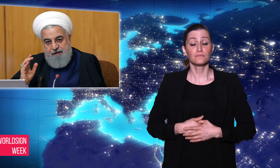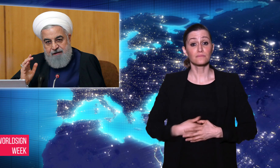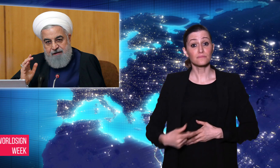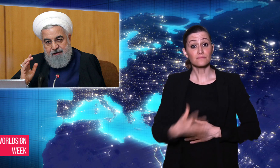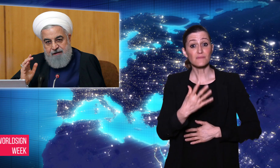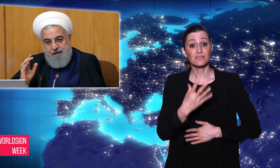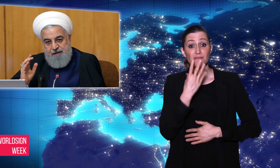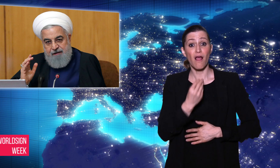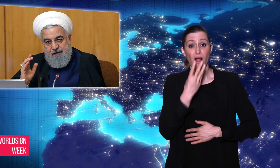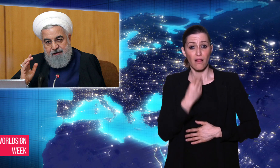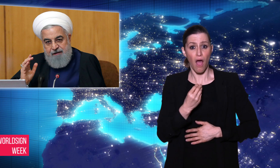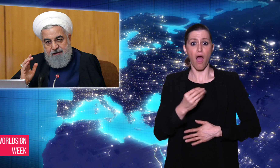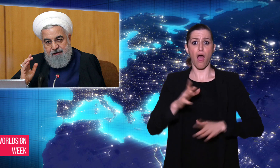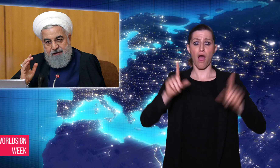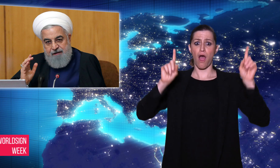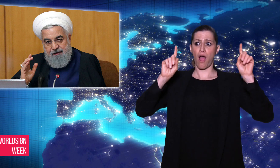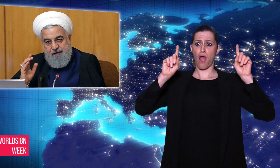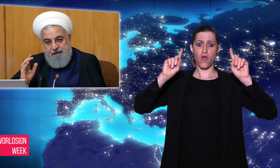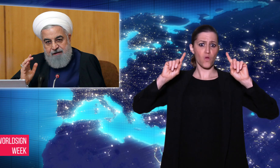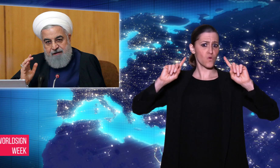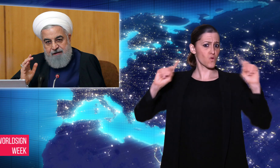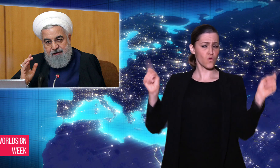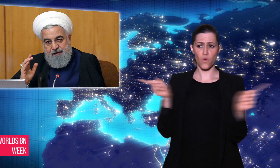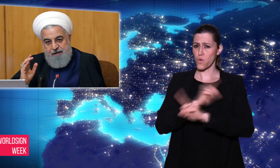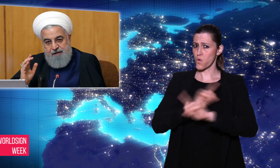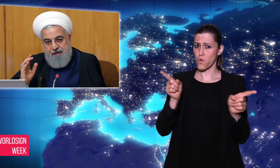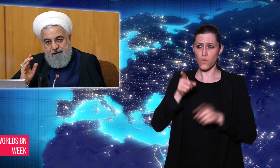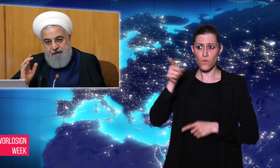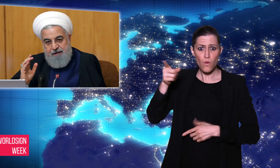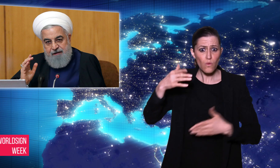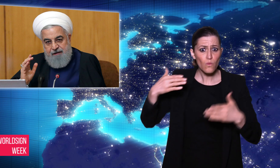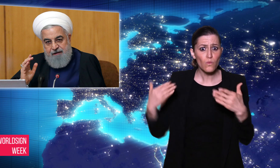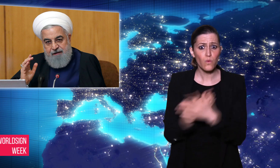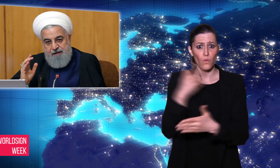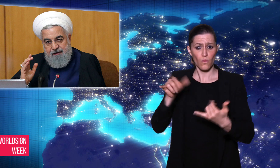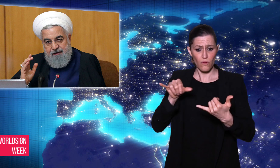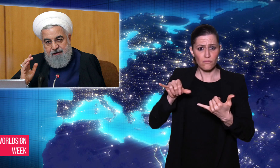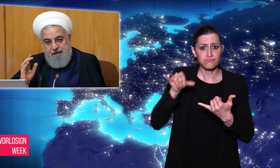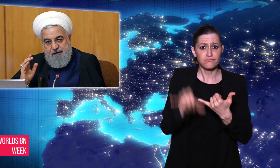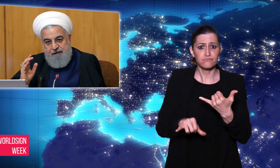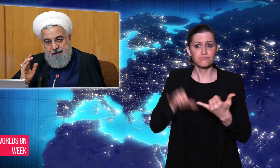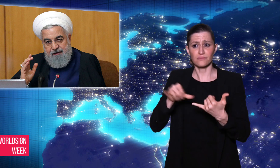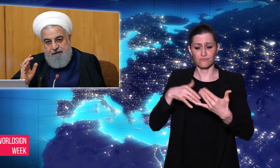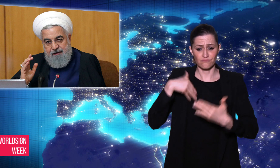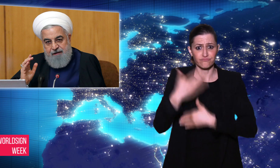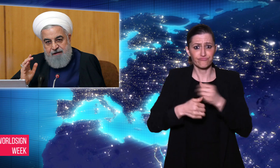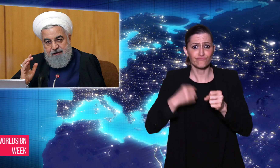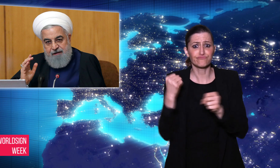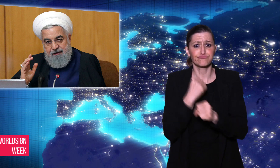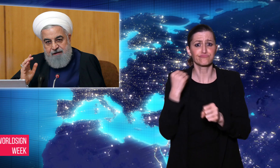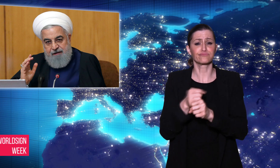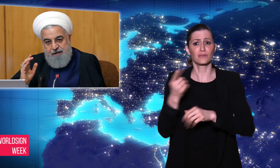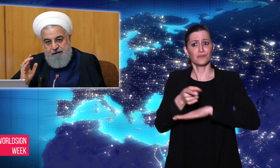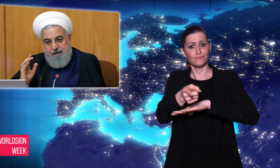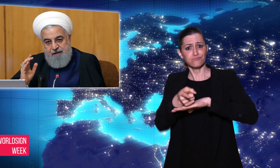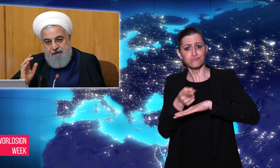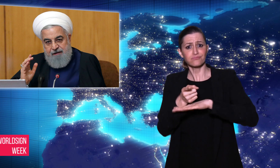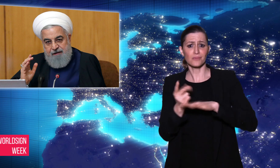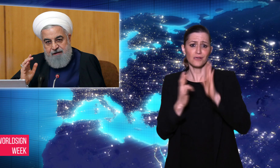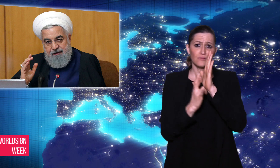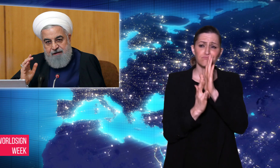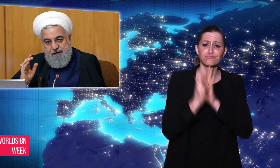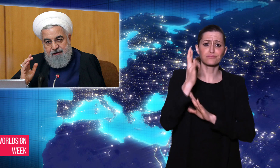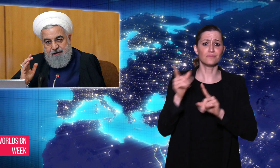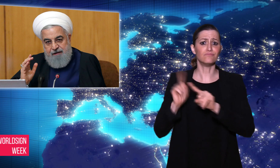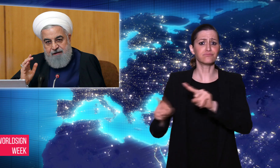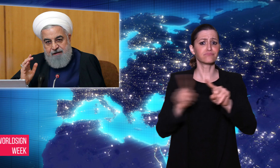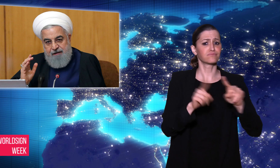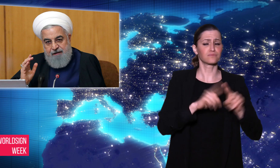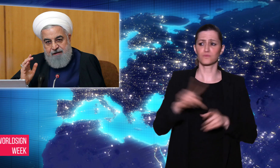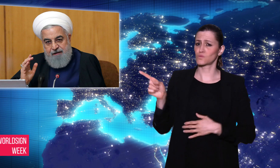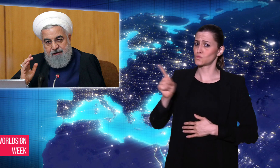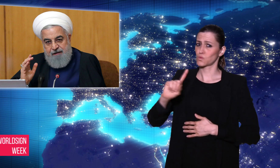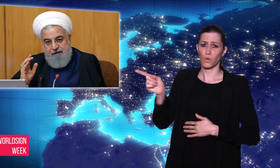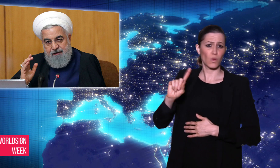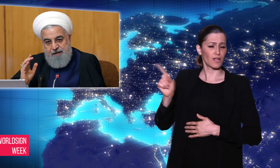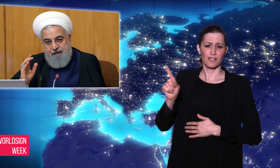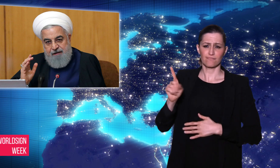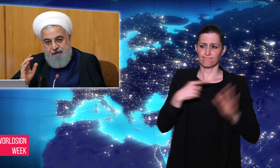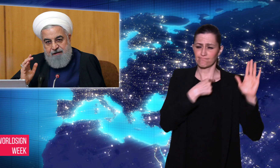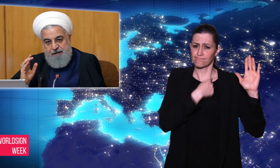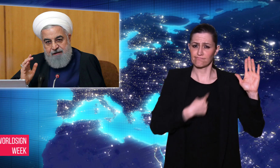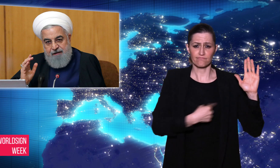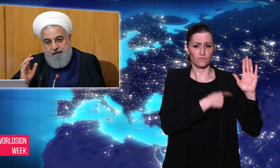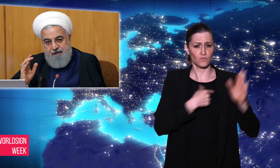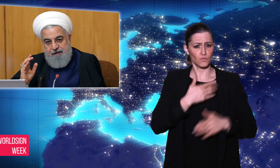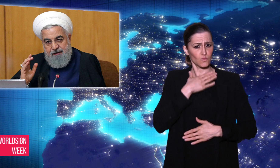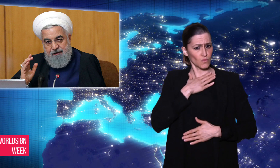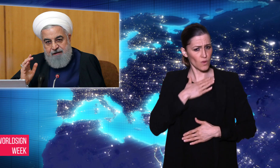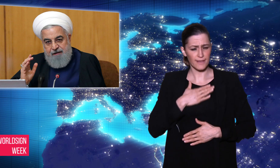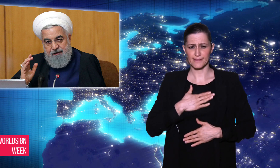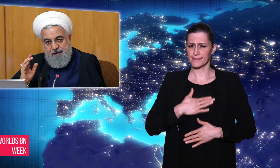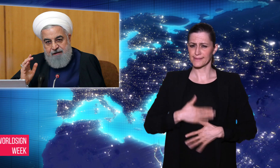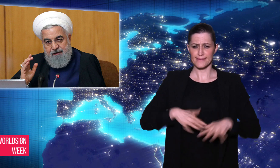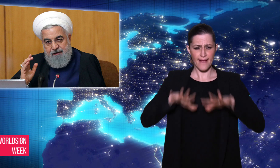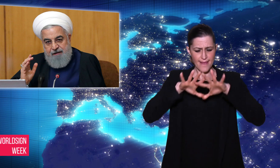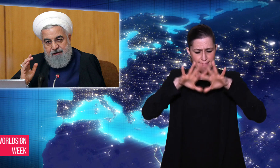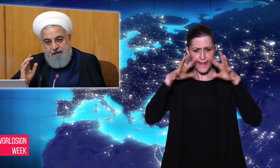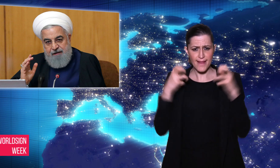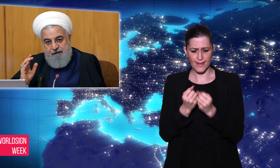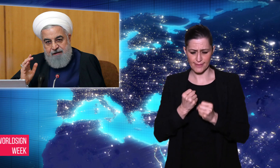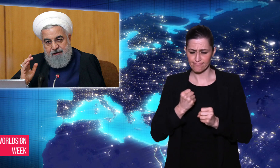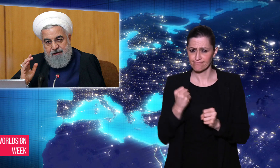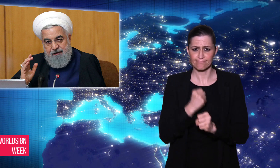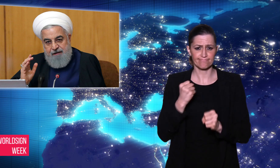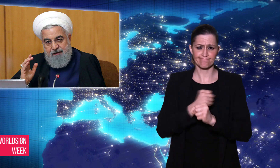Israel vowed to do everything in their power to prevent Iran